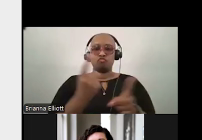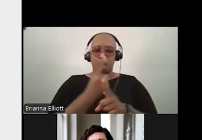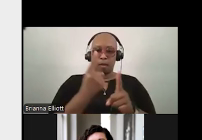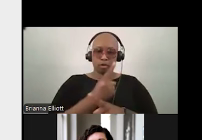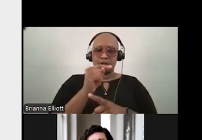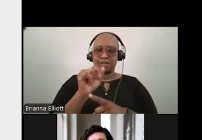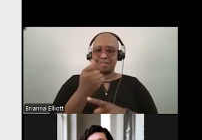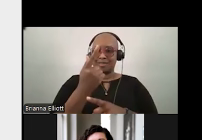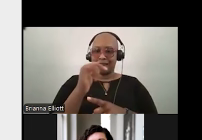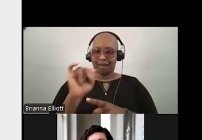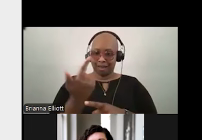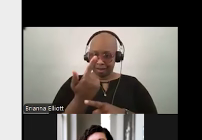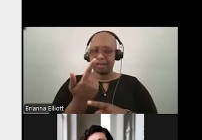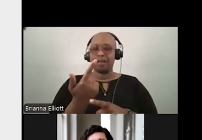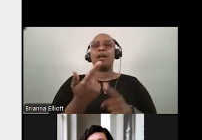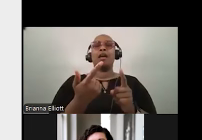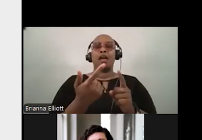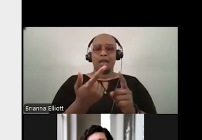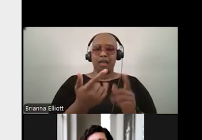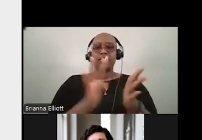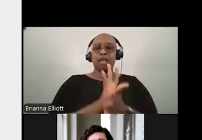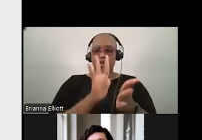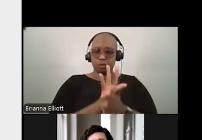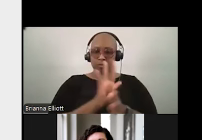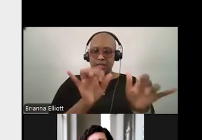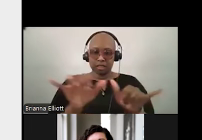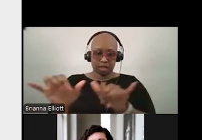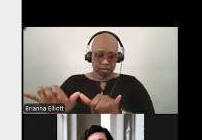need to make sure that there are no broken or corrupted tags. That's called parsing. We want